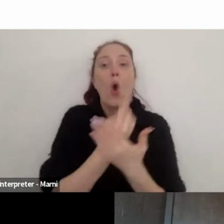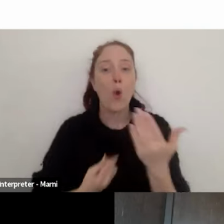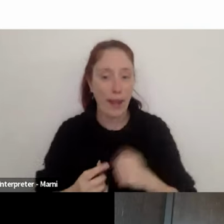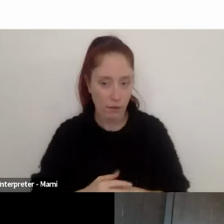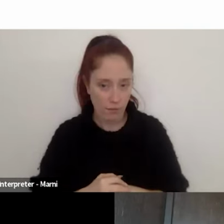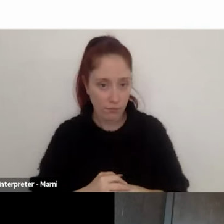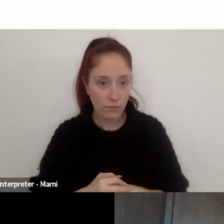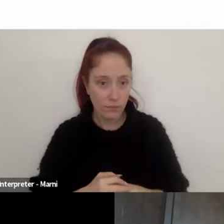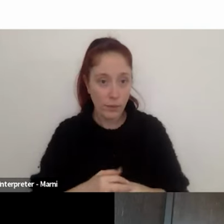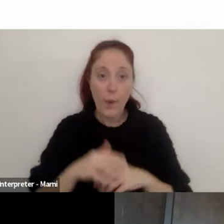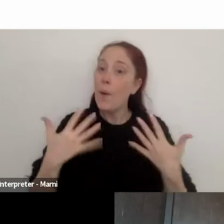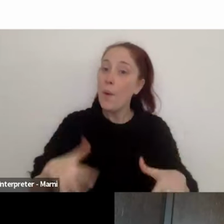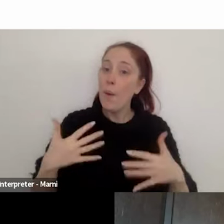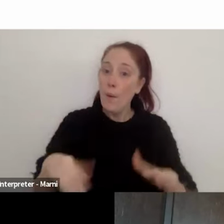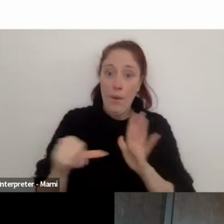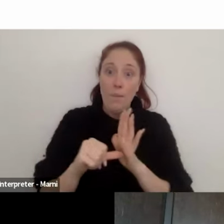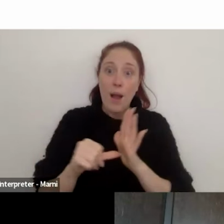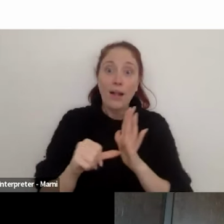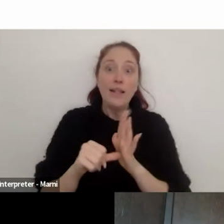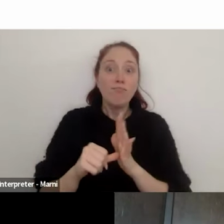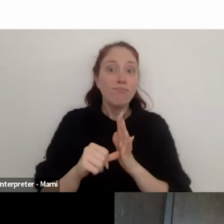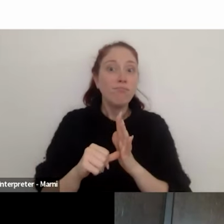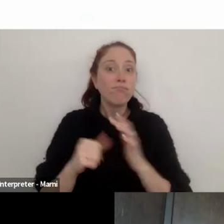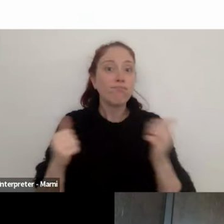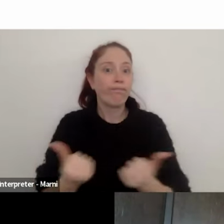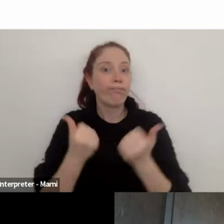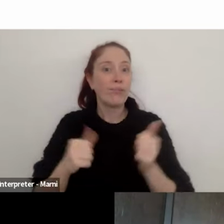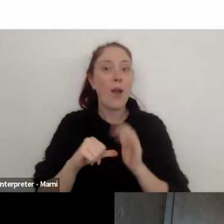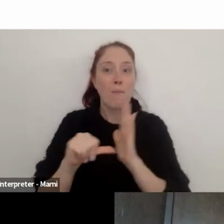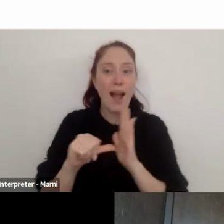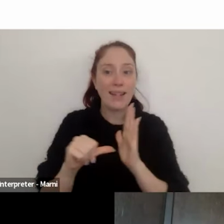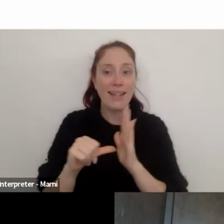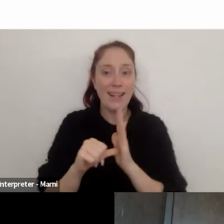of money available to apply for, and that represents a pretty significant amount of